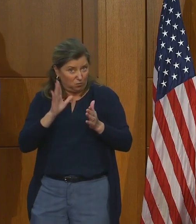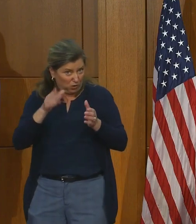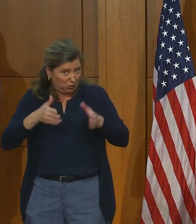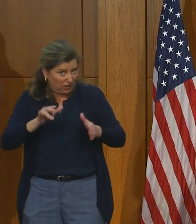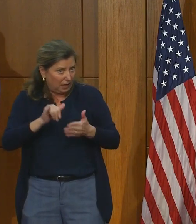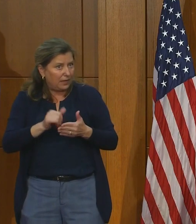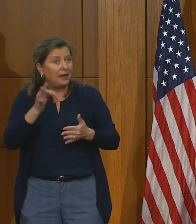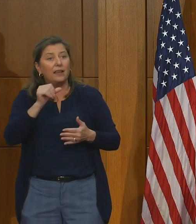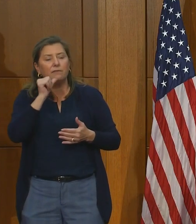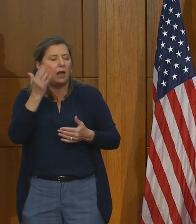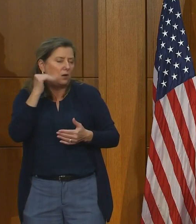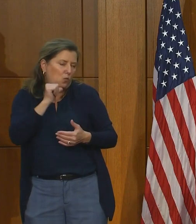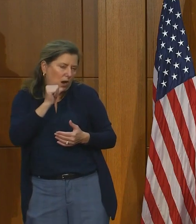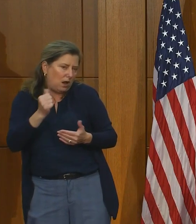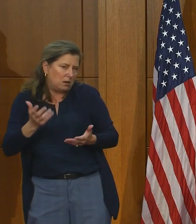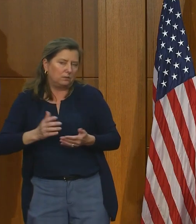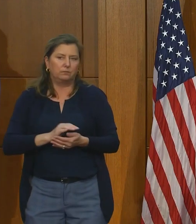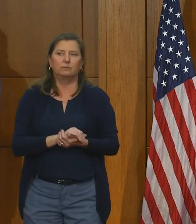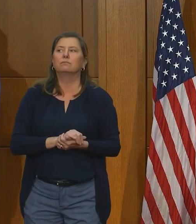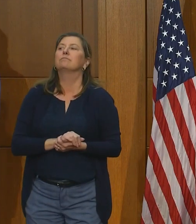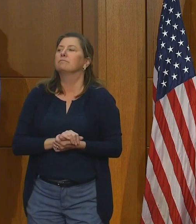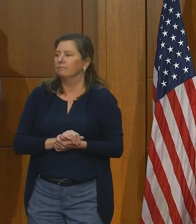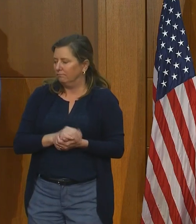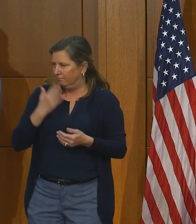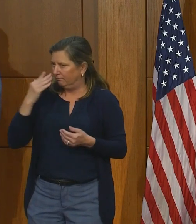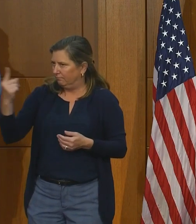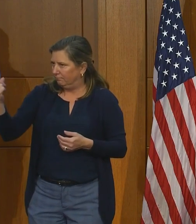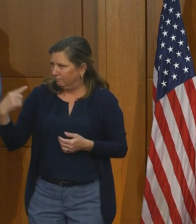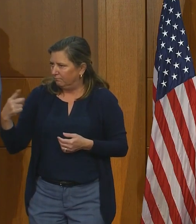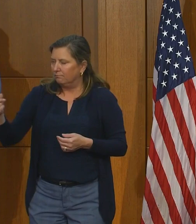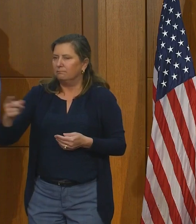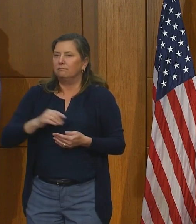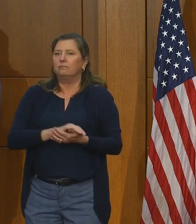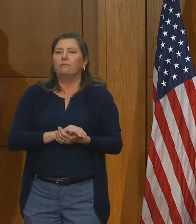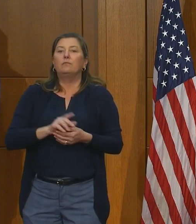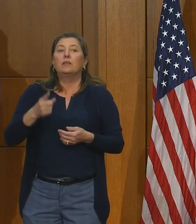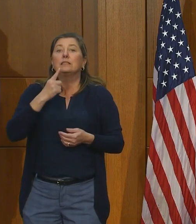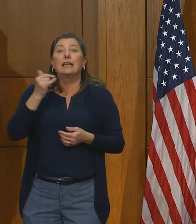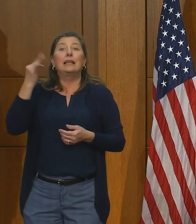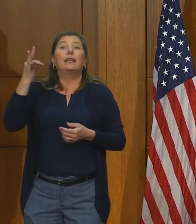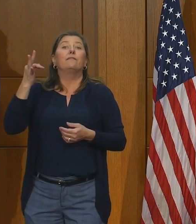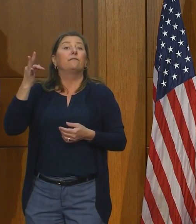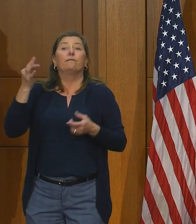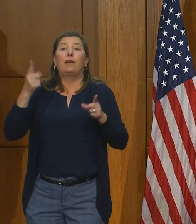FOR OTHER PARTS OF THE STATE WOULD YOU ALLOW THAT AND IF NOT